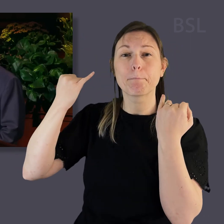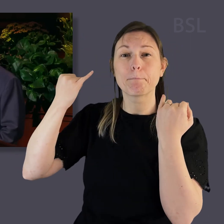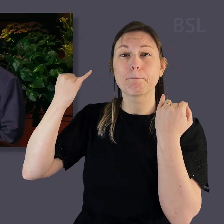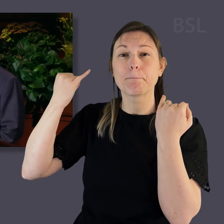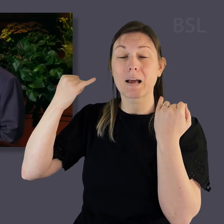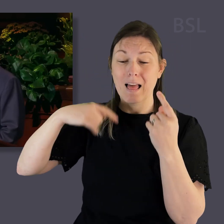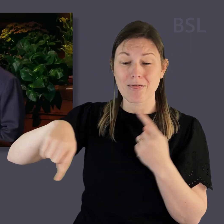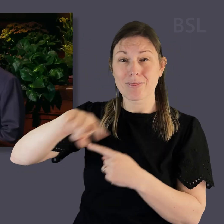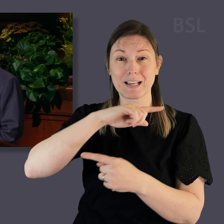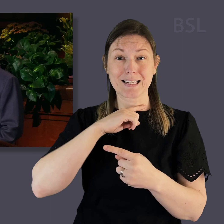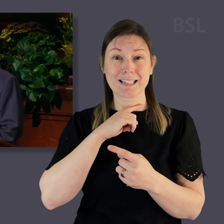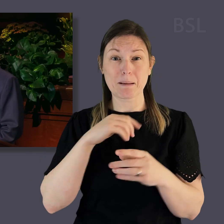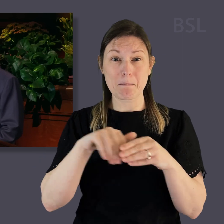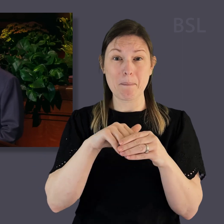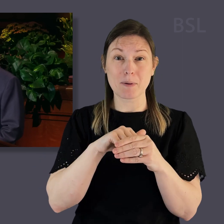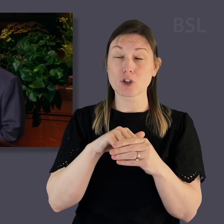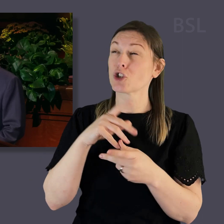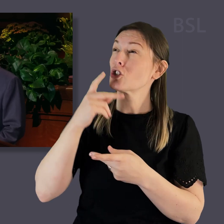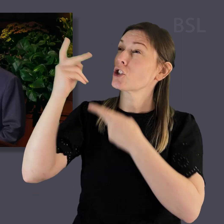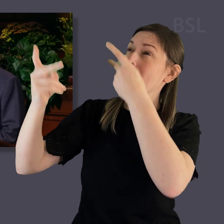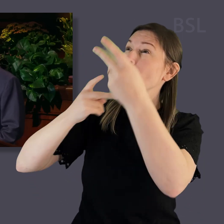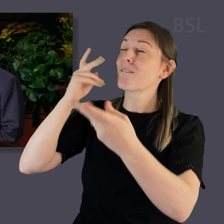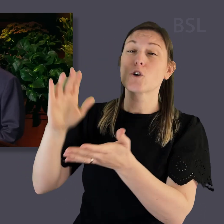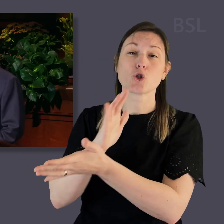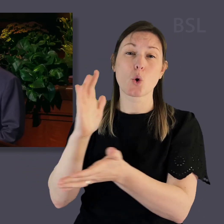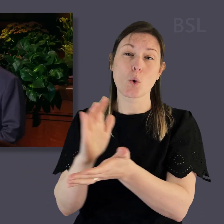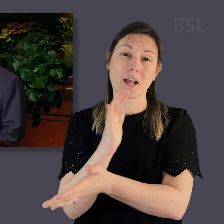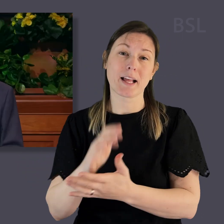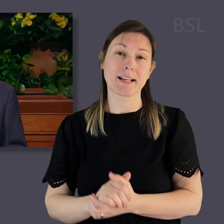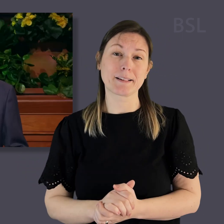“And let these … thy saints shout aloud for joy.”